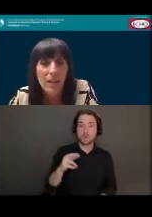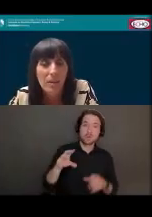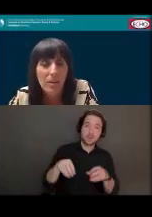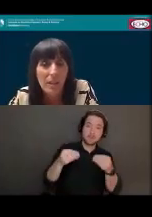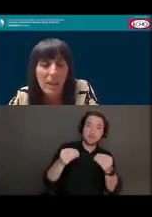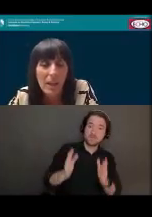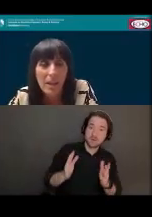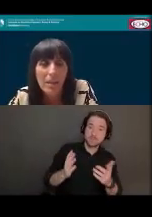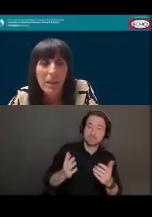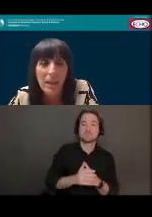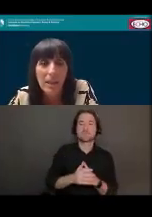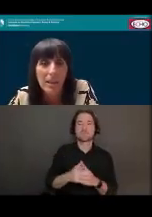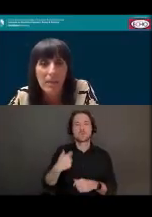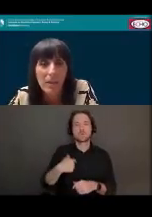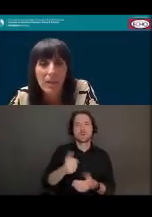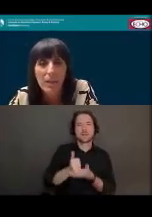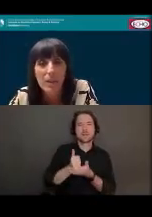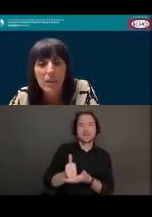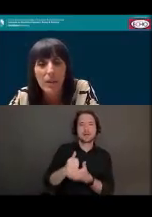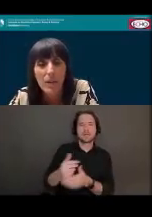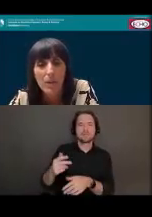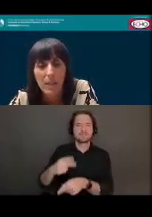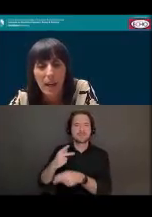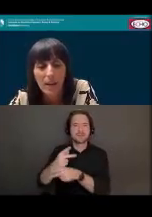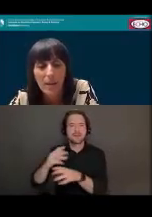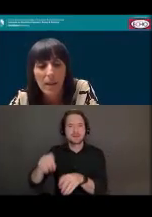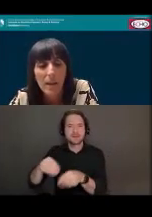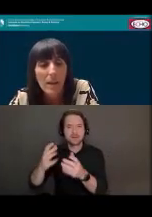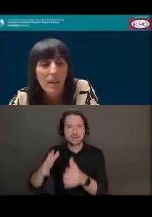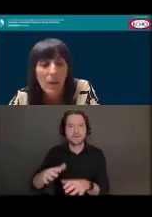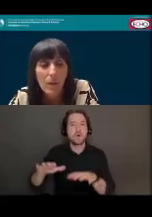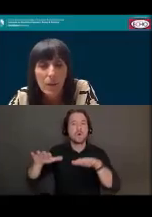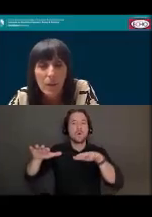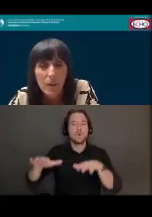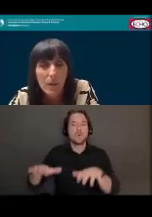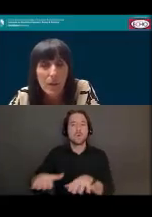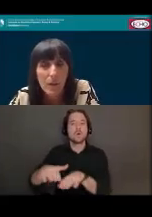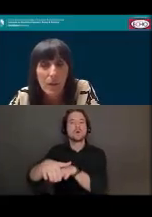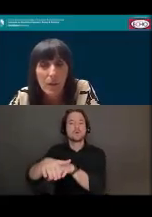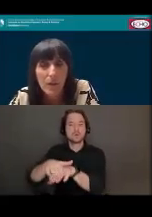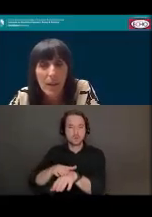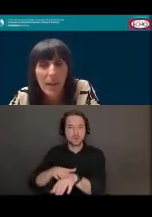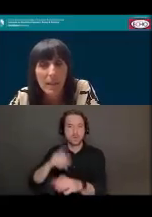to really help caregivers slow down, notice those cues and